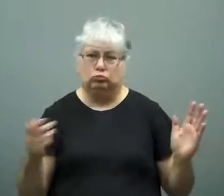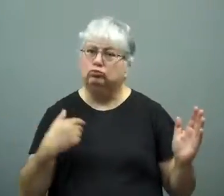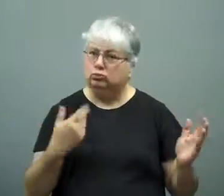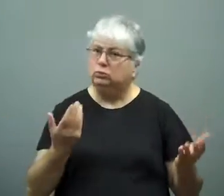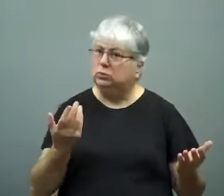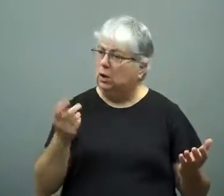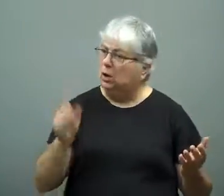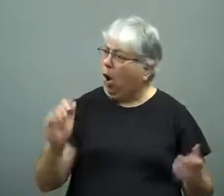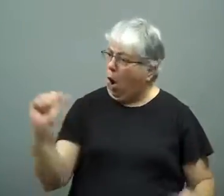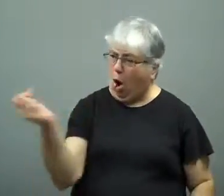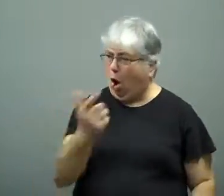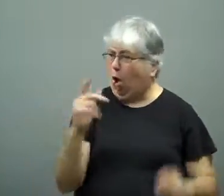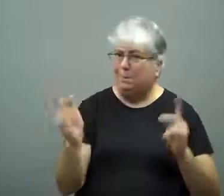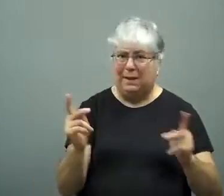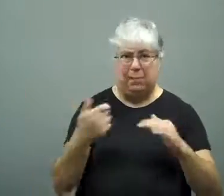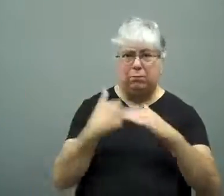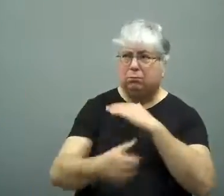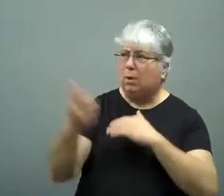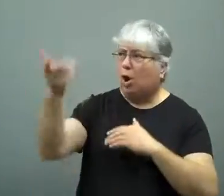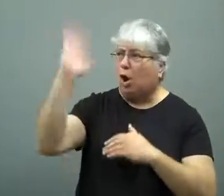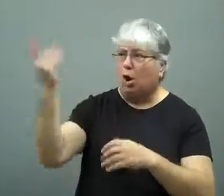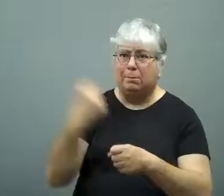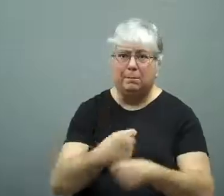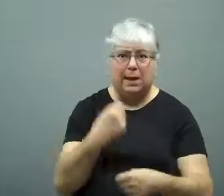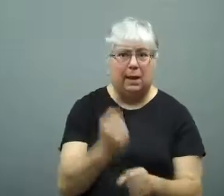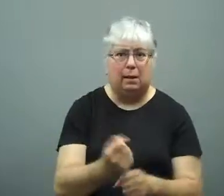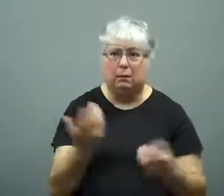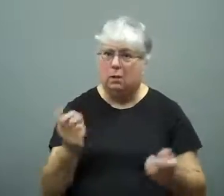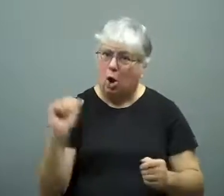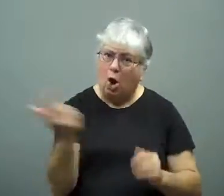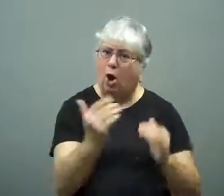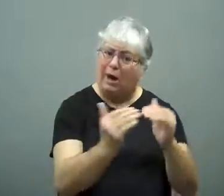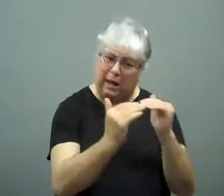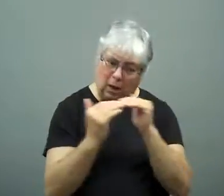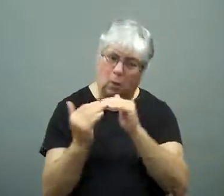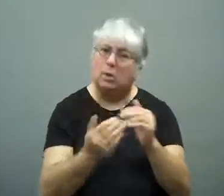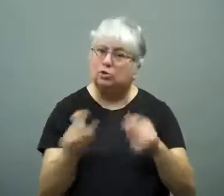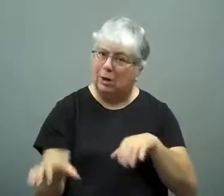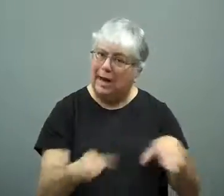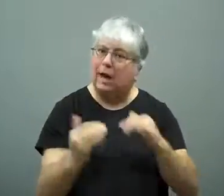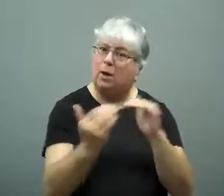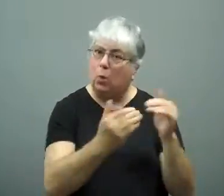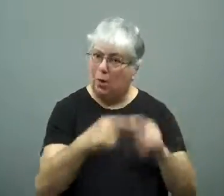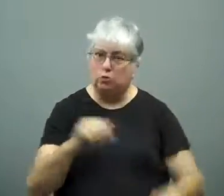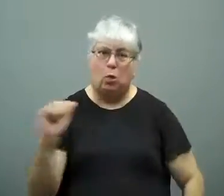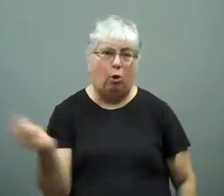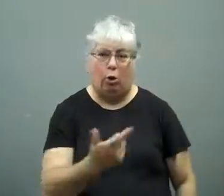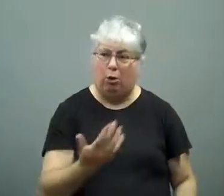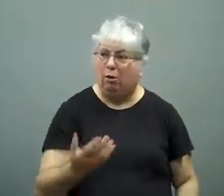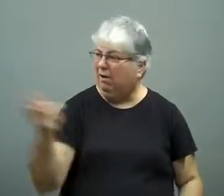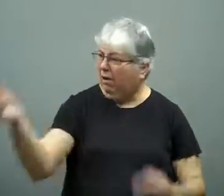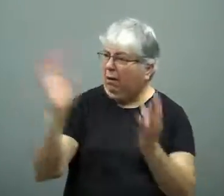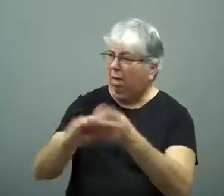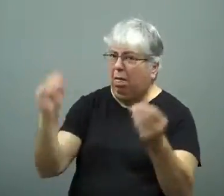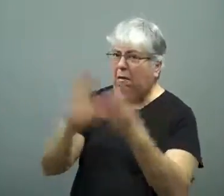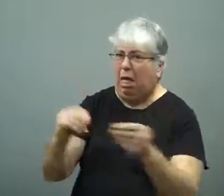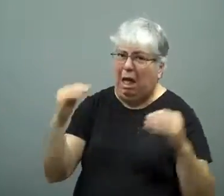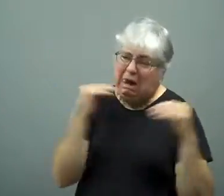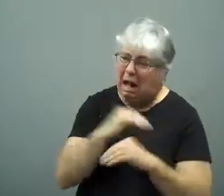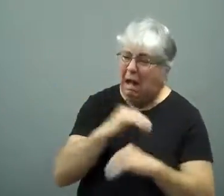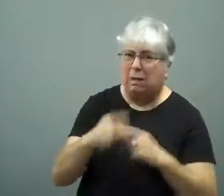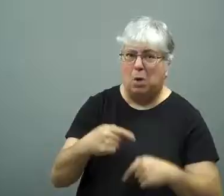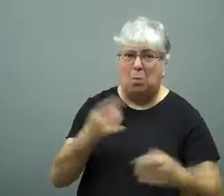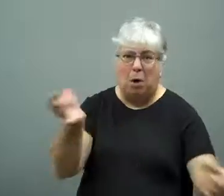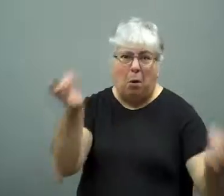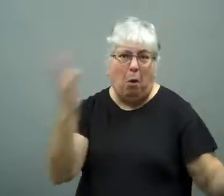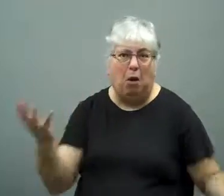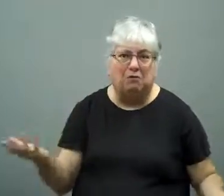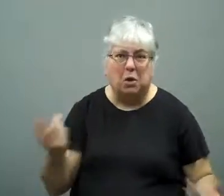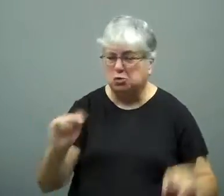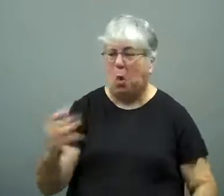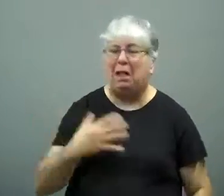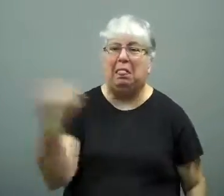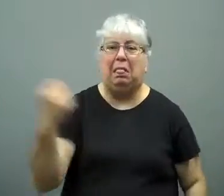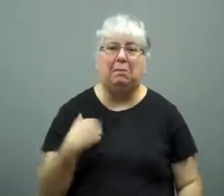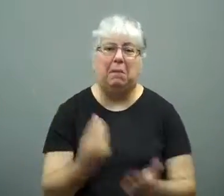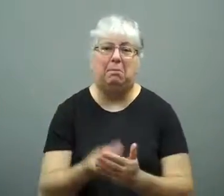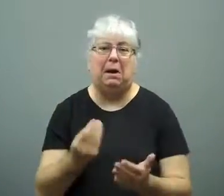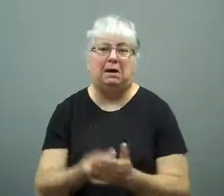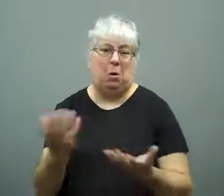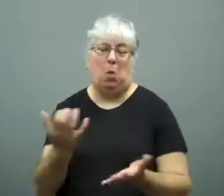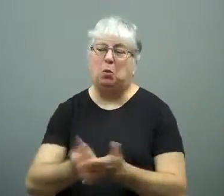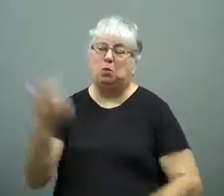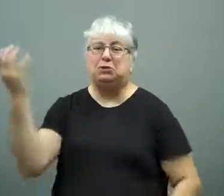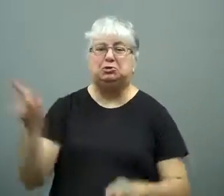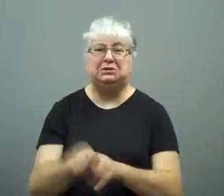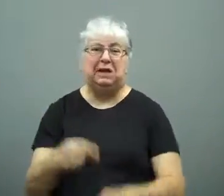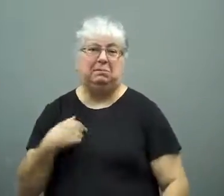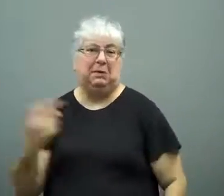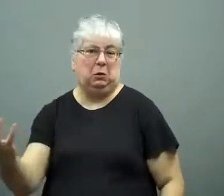All people are God's creatures and should be treated equally.